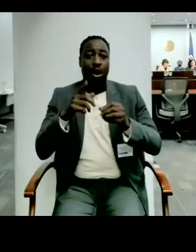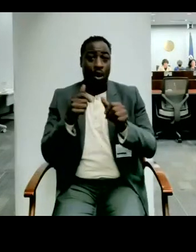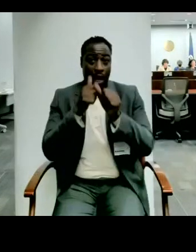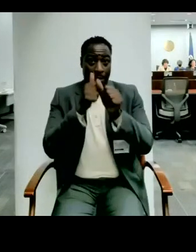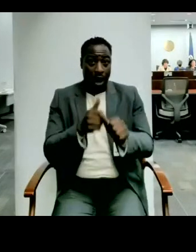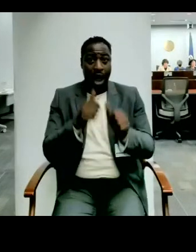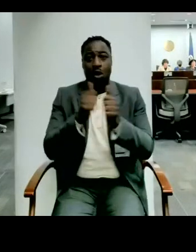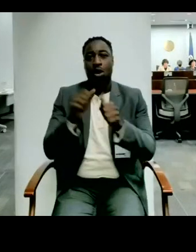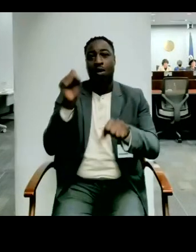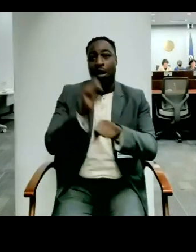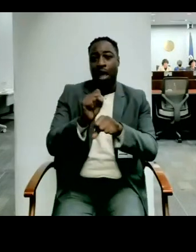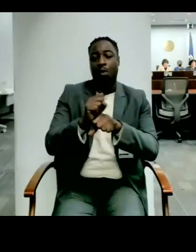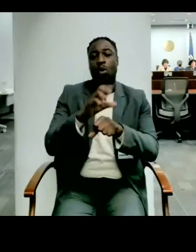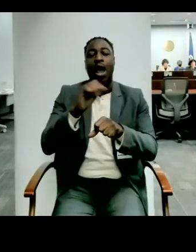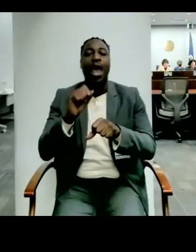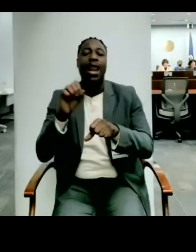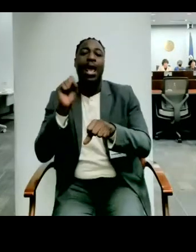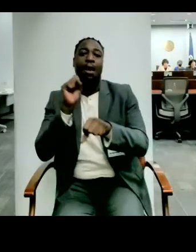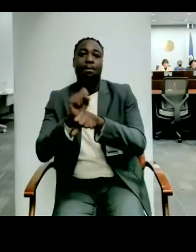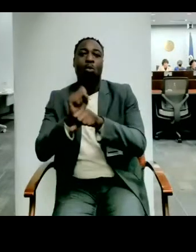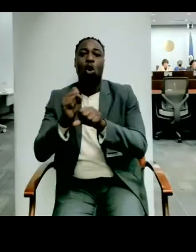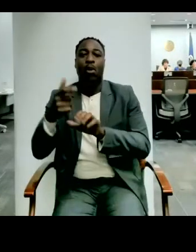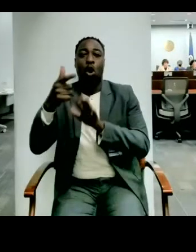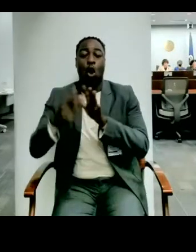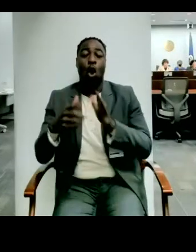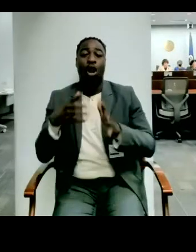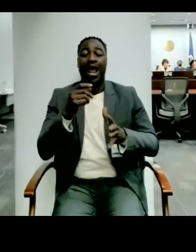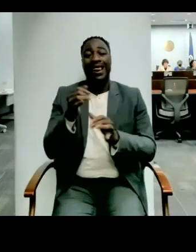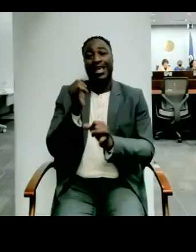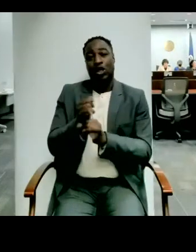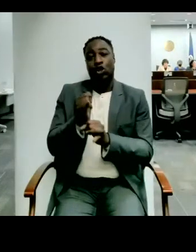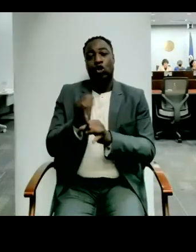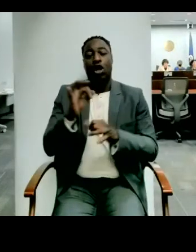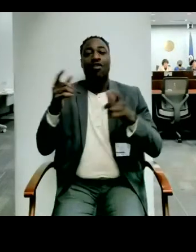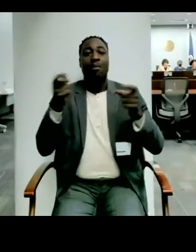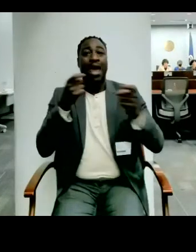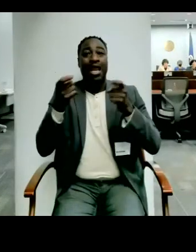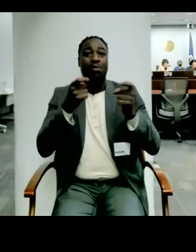with labor and Employment Laws and the institution of management best practices.